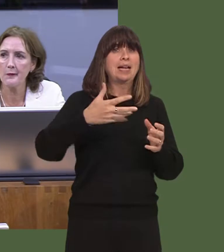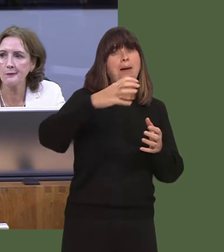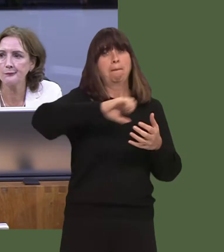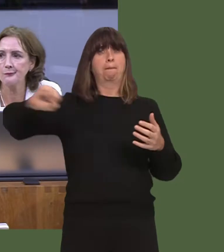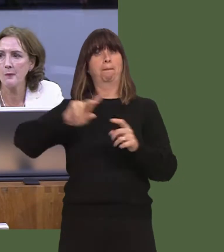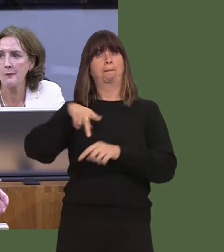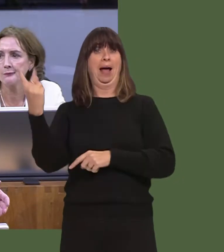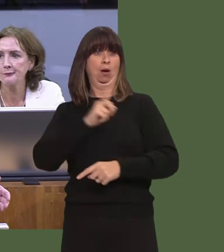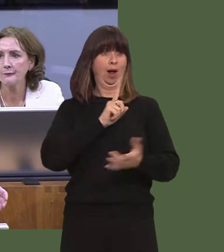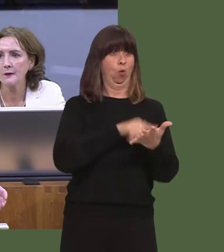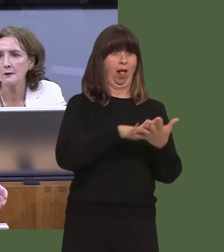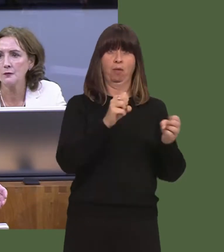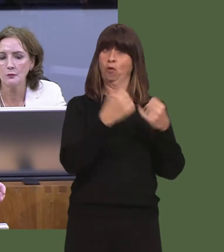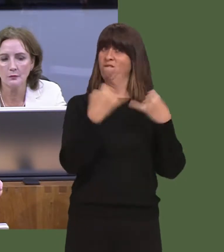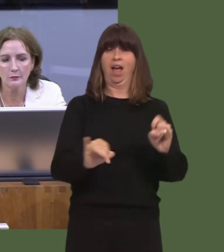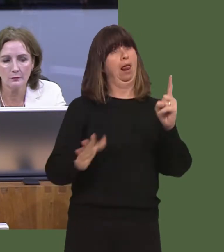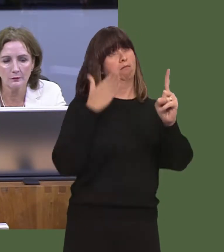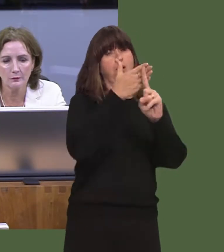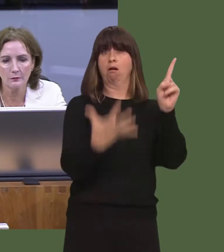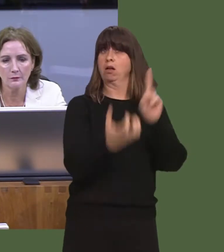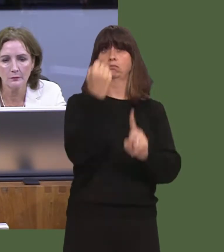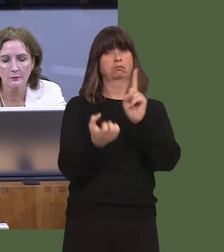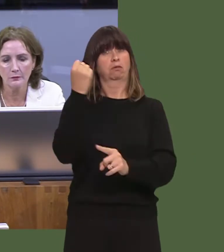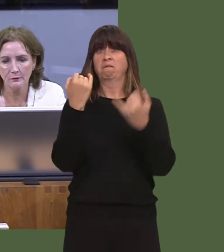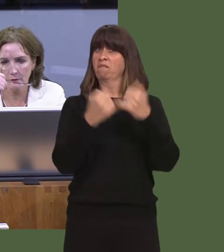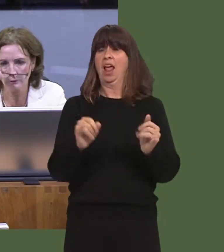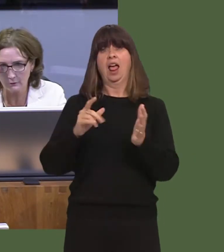because health boards didn't meet the targets that they were set by the Cabinet Secretary